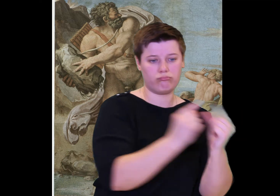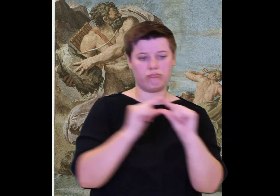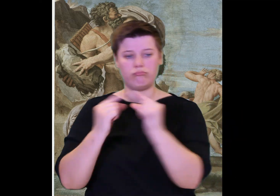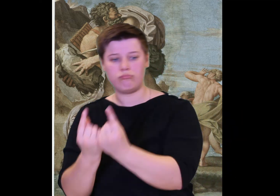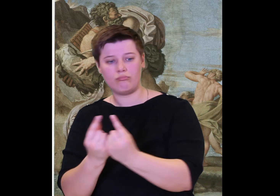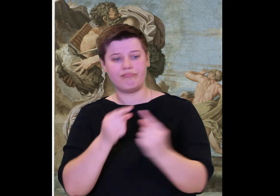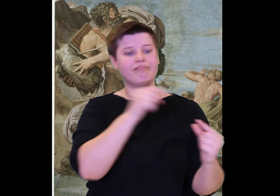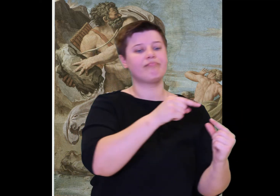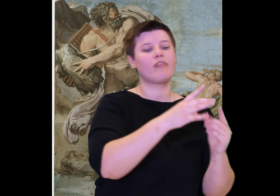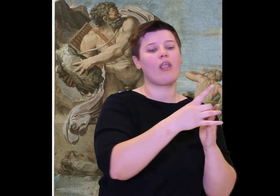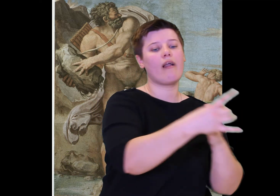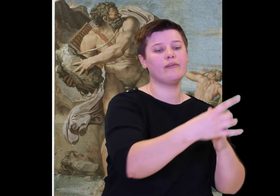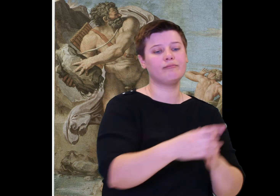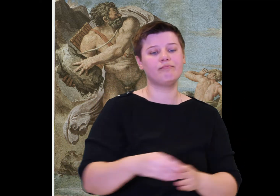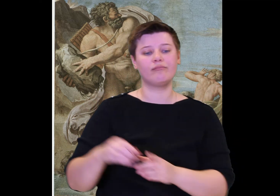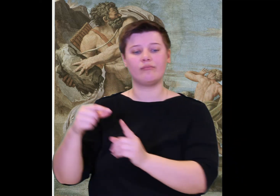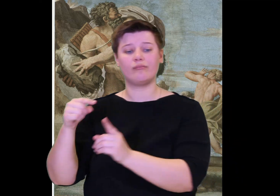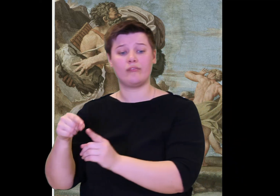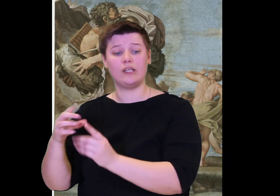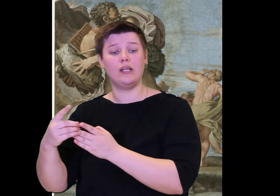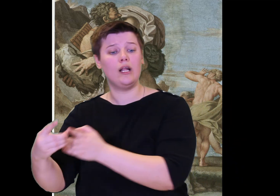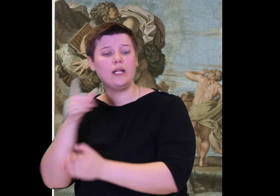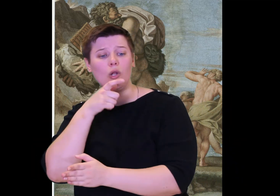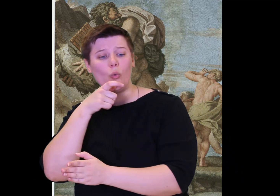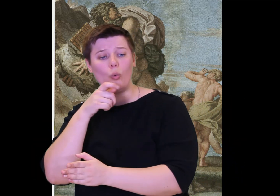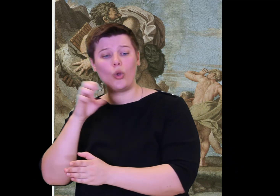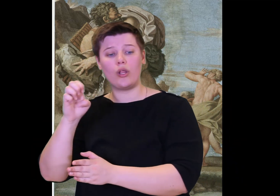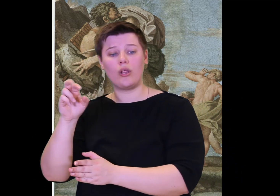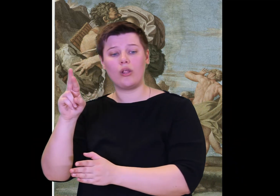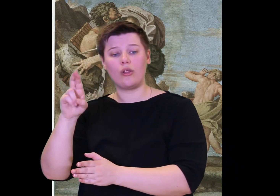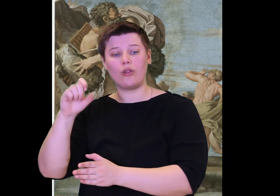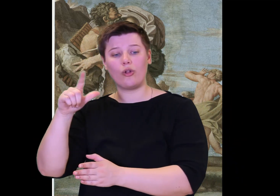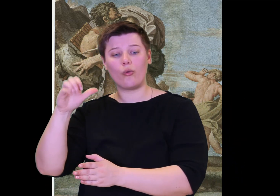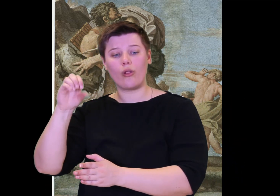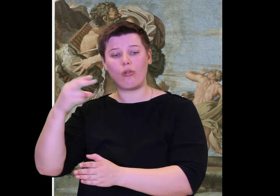them into two groups. I led one, and made Eurylochus command